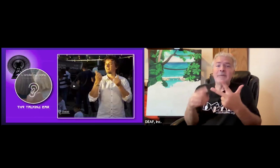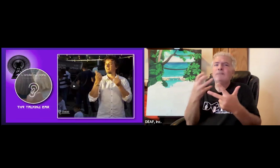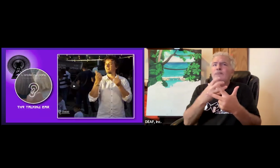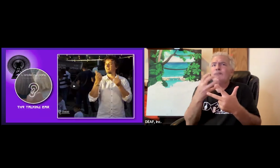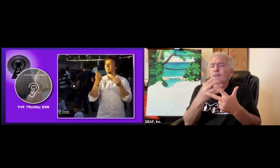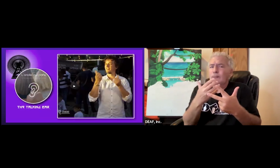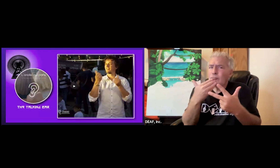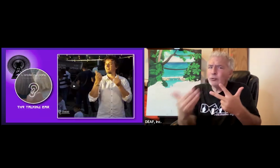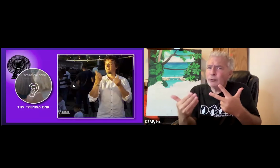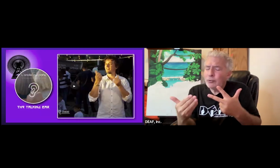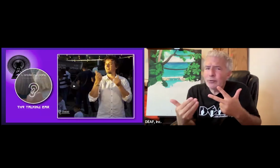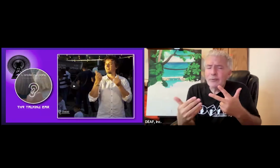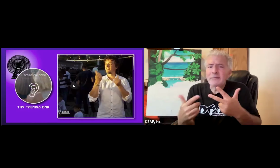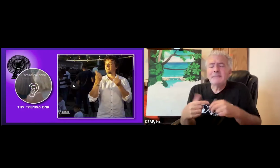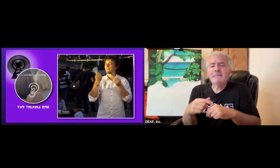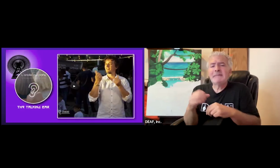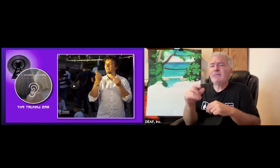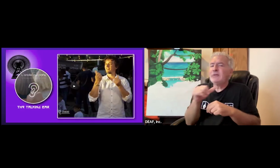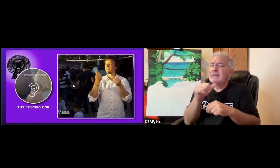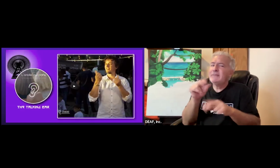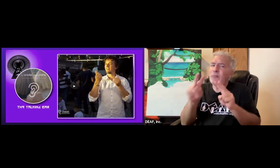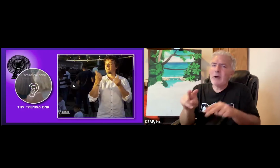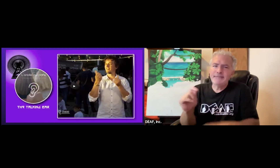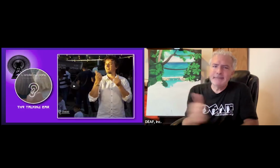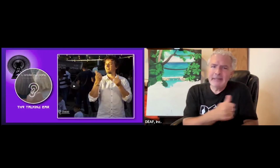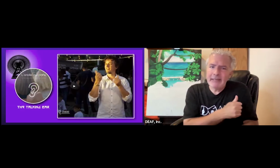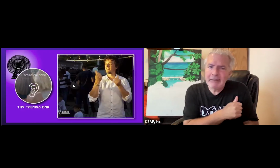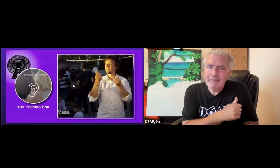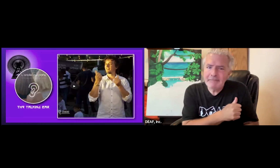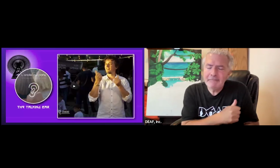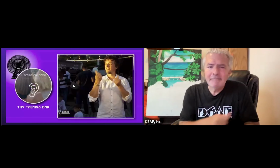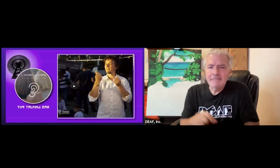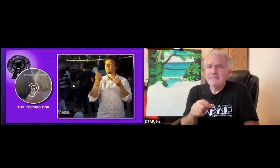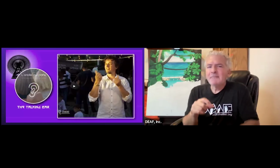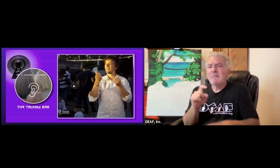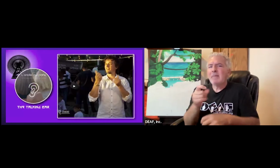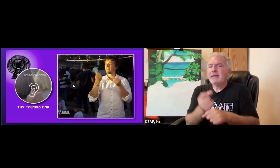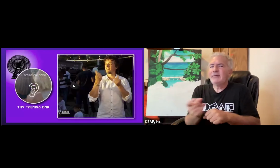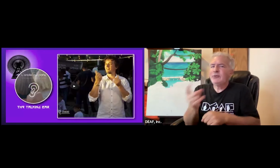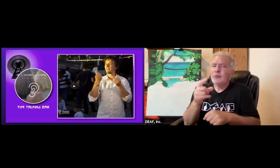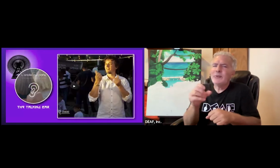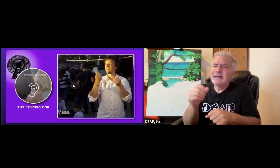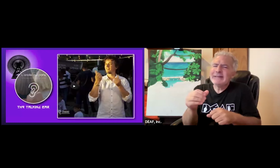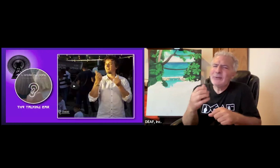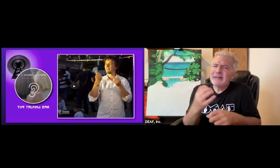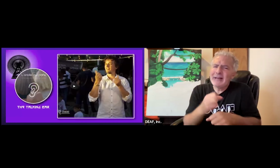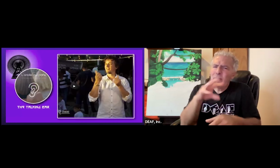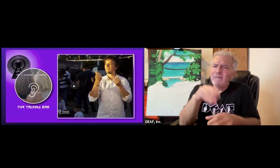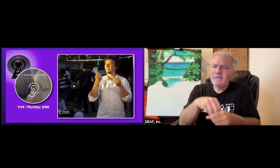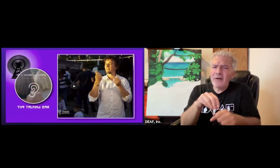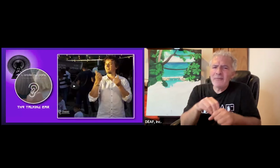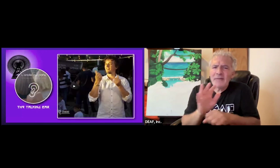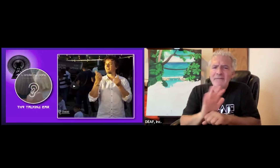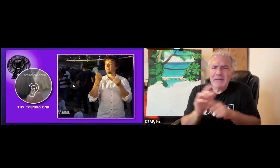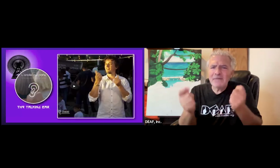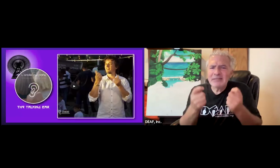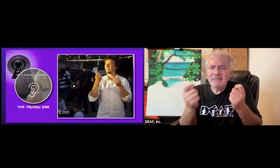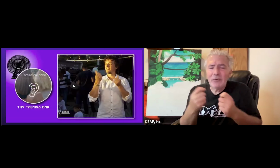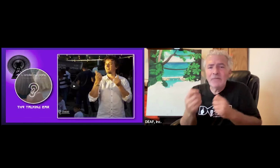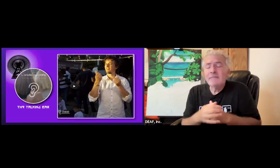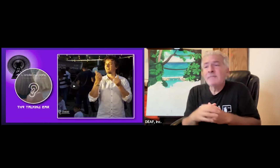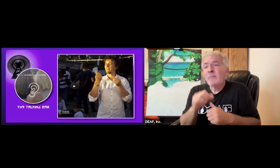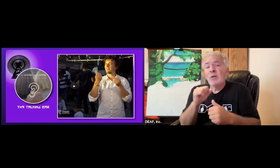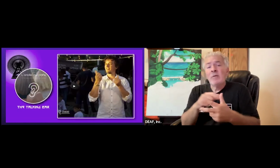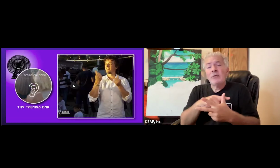The top three were amazing! If you didn't watch it, I'm sorry! Hopefully you'll join next year's film festival and be more involved in the festival!